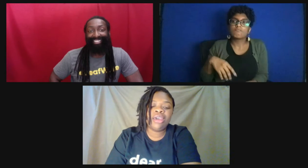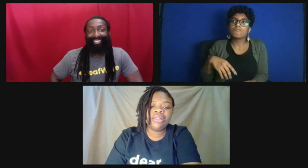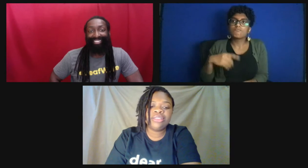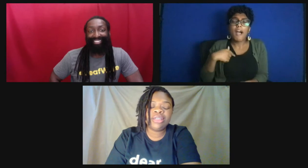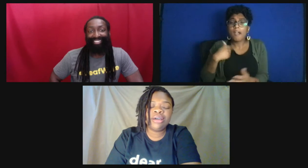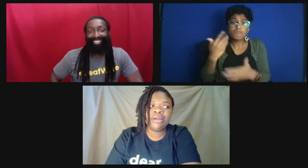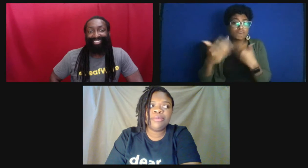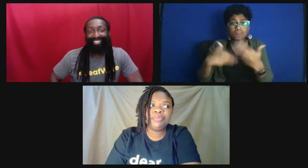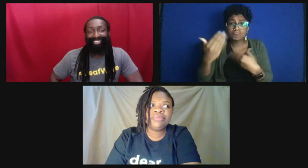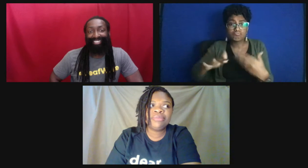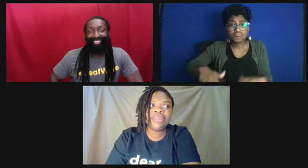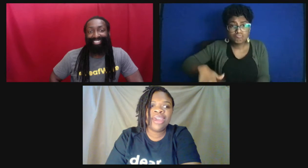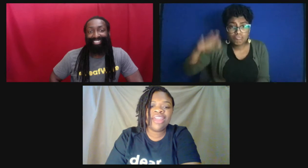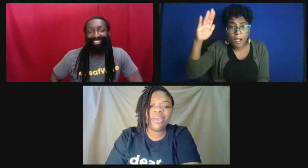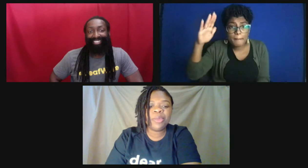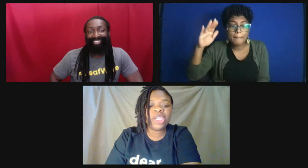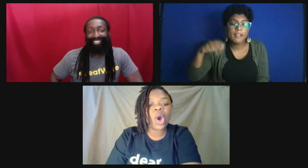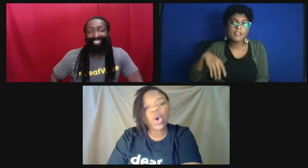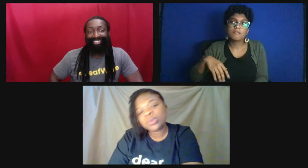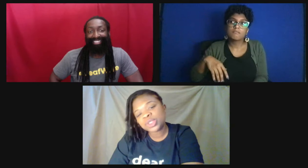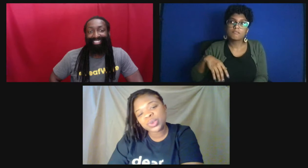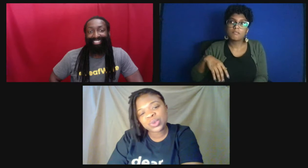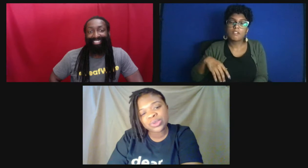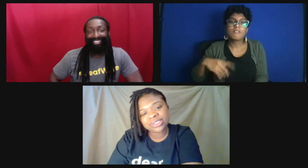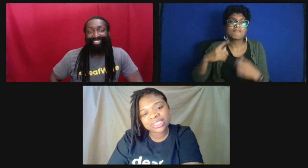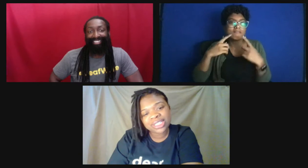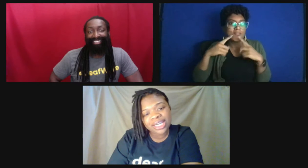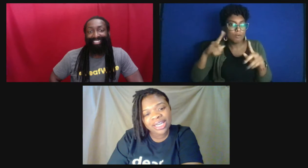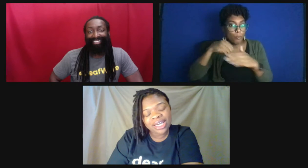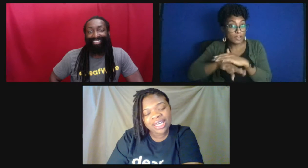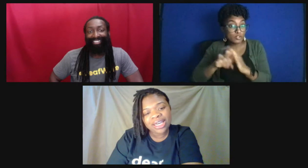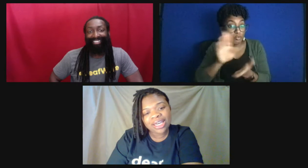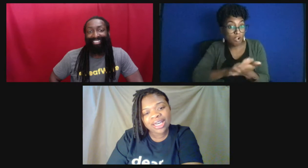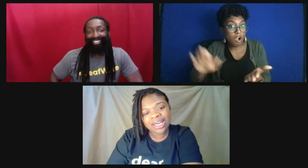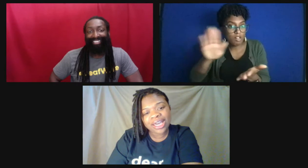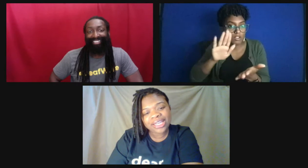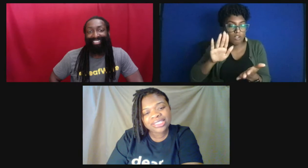And I think being homeschooled, I didn't really experience